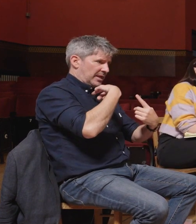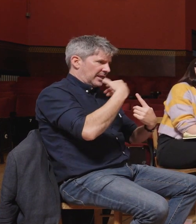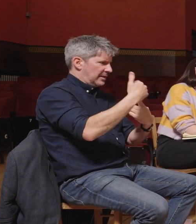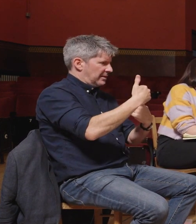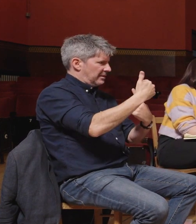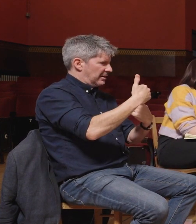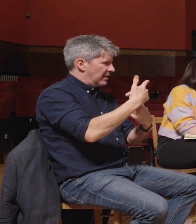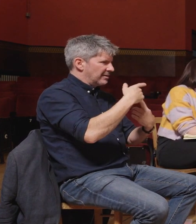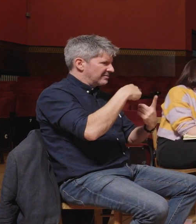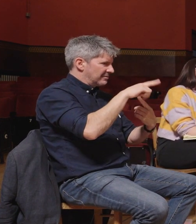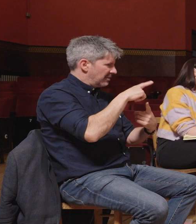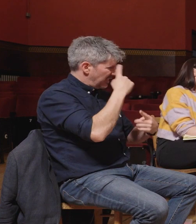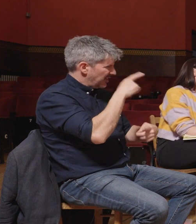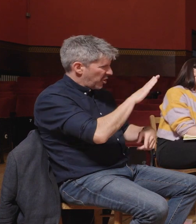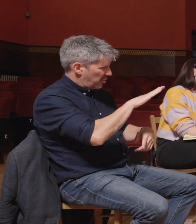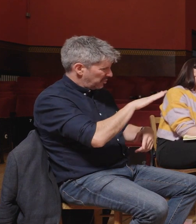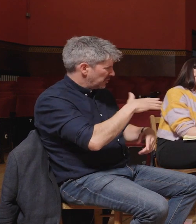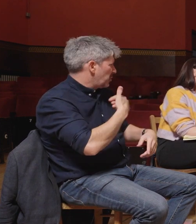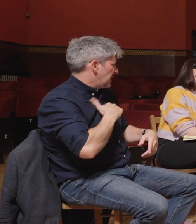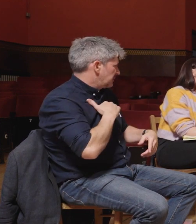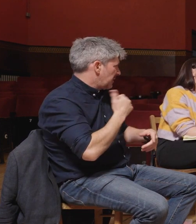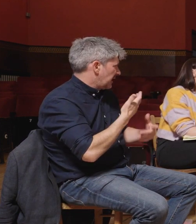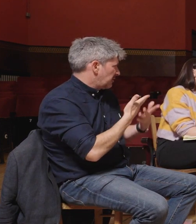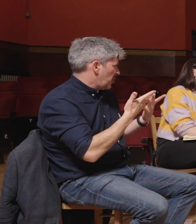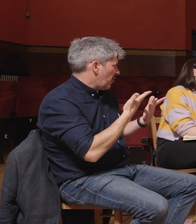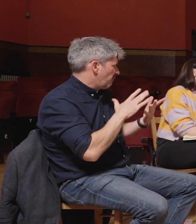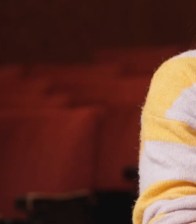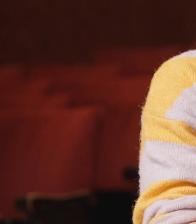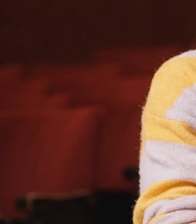I think that's where the "how" comes into it.